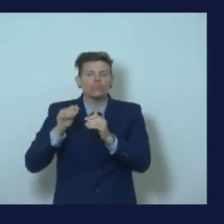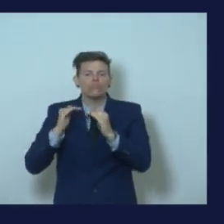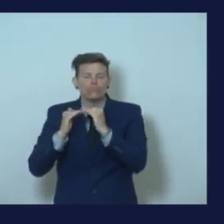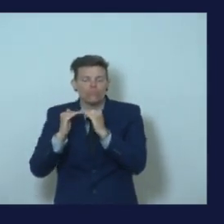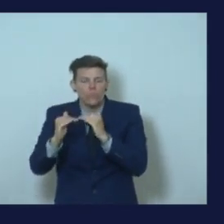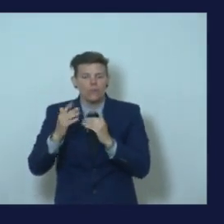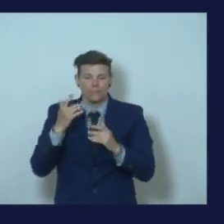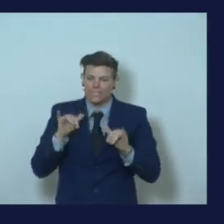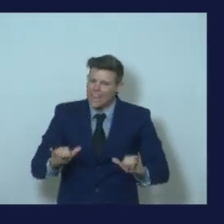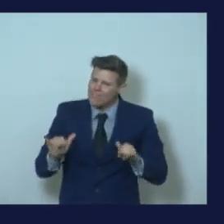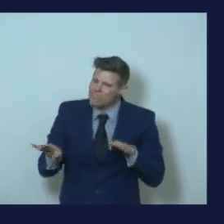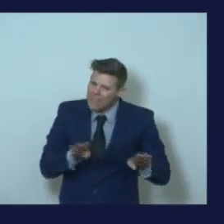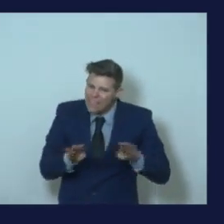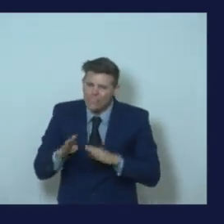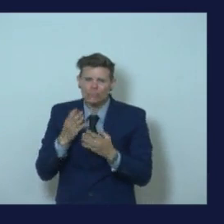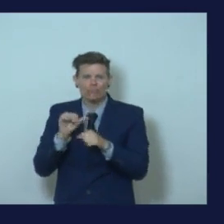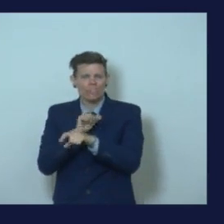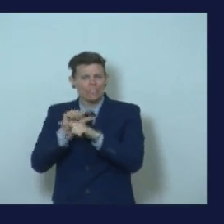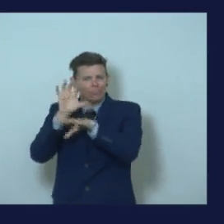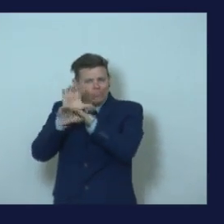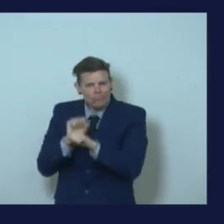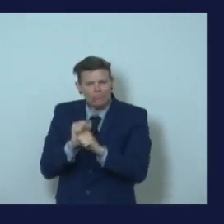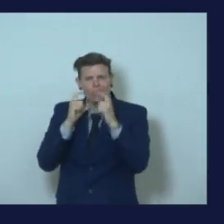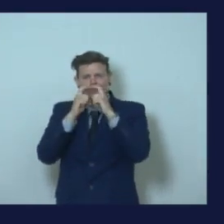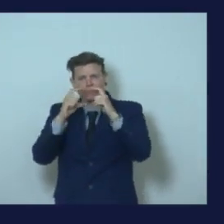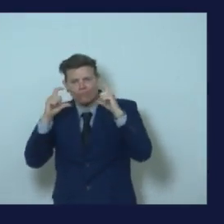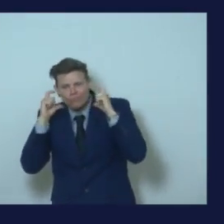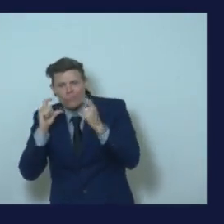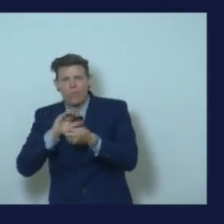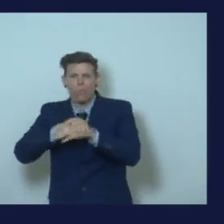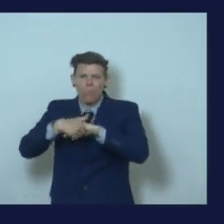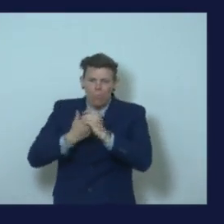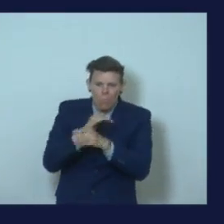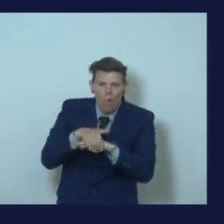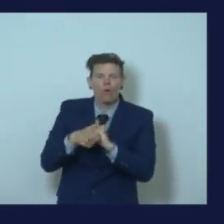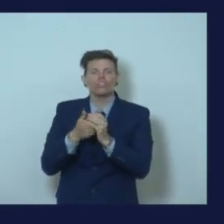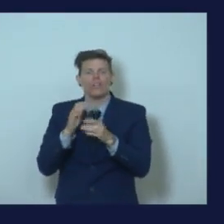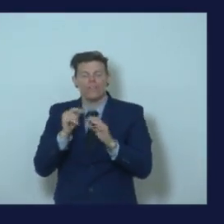AND IT SHOULD RETURN BECAUSE PEOPLE’S BEHAVIORS AND WORKPLACE COVID SAFE PRACTICES ARE GOOD.